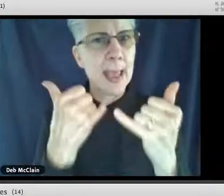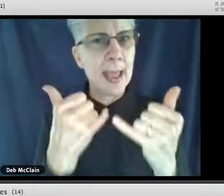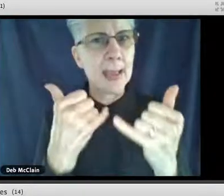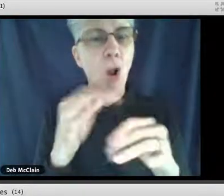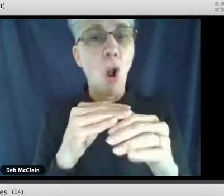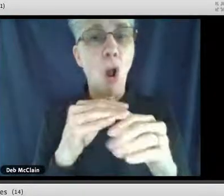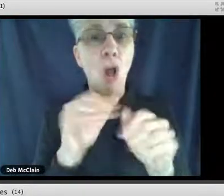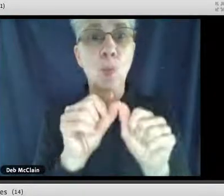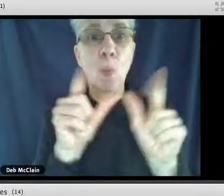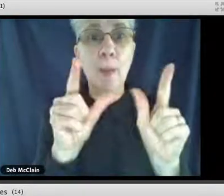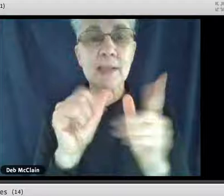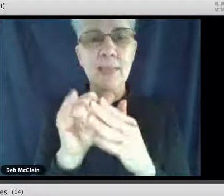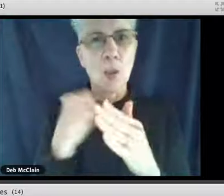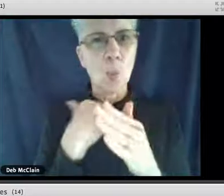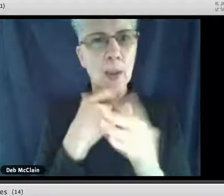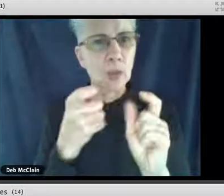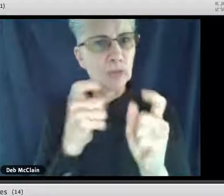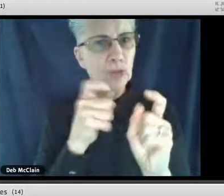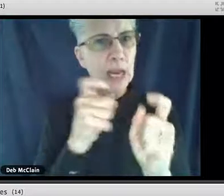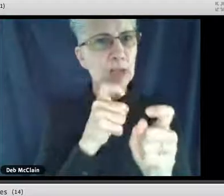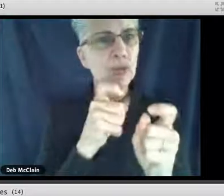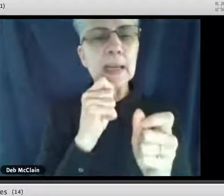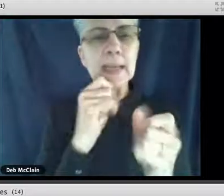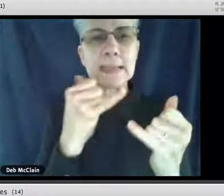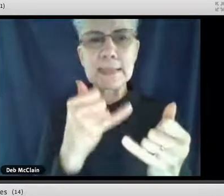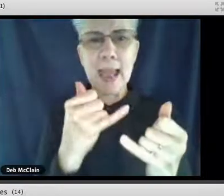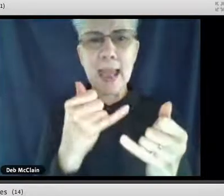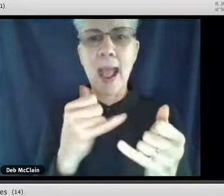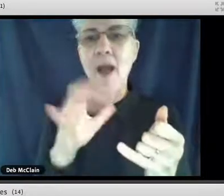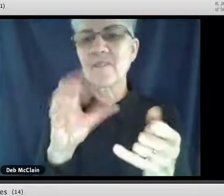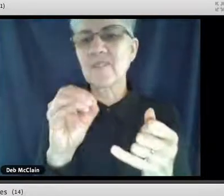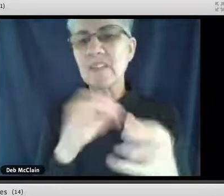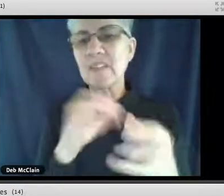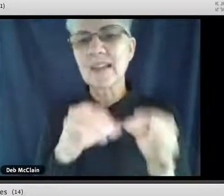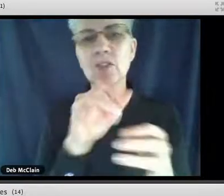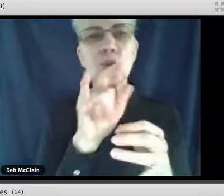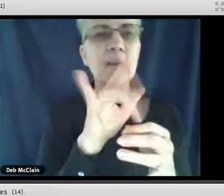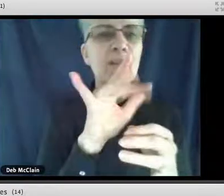that we're going in there, and we're changing, "It's now 50 instead of 25 people.